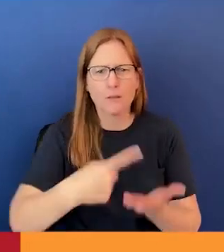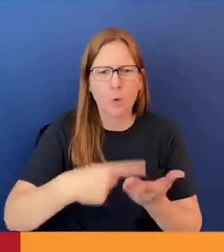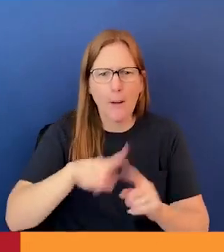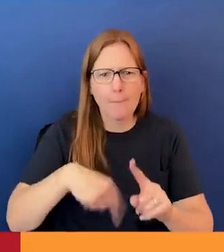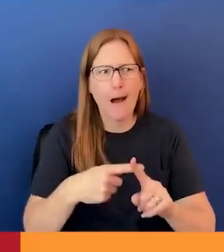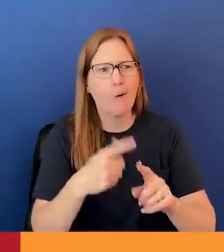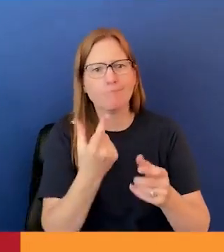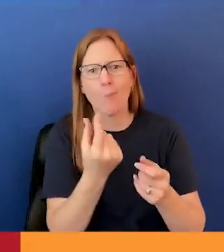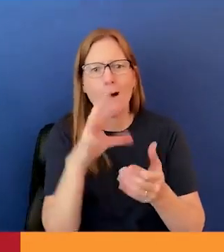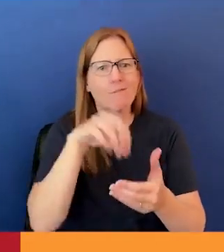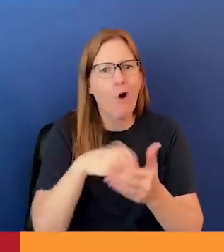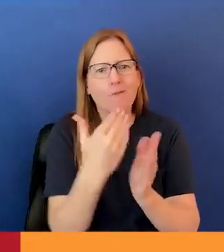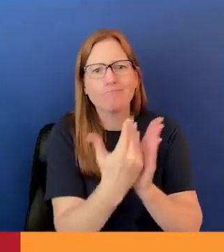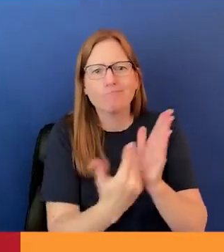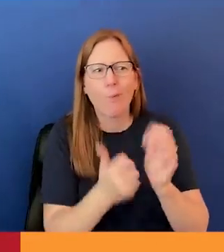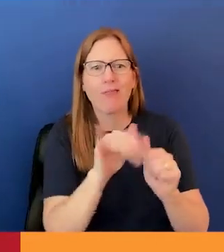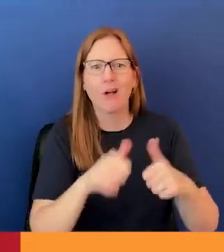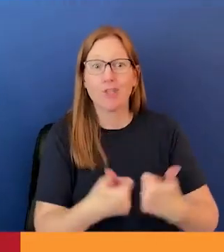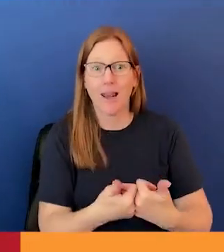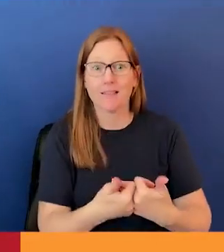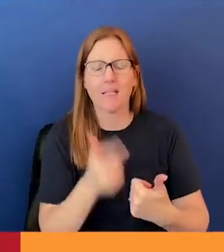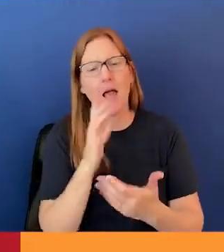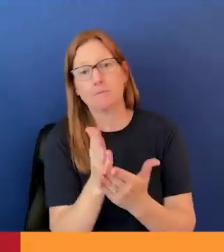and then we'll have plenty of time, for questions and answers.